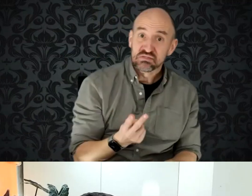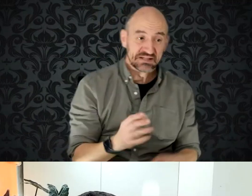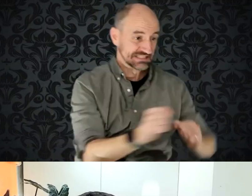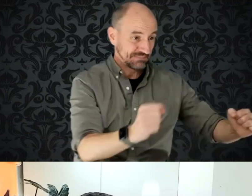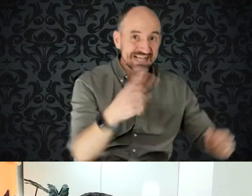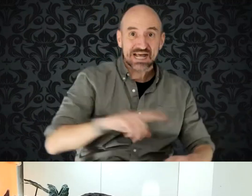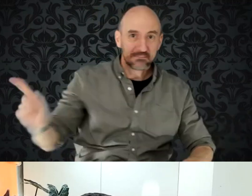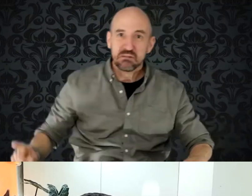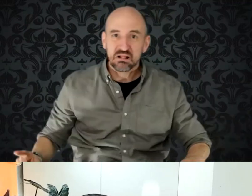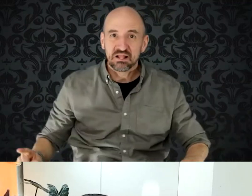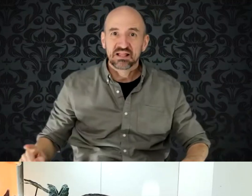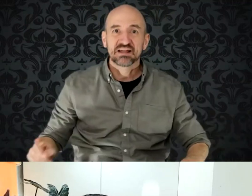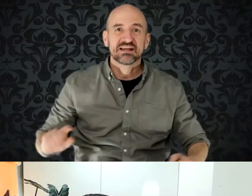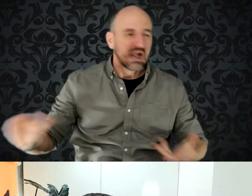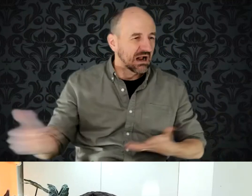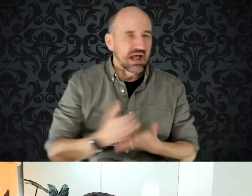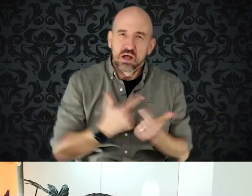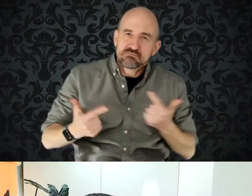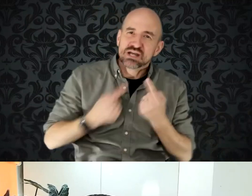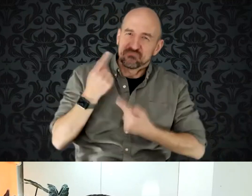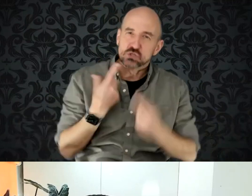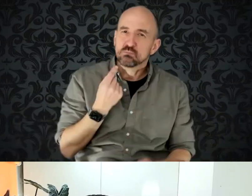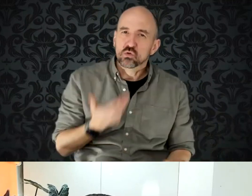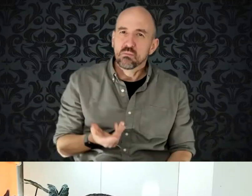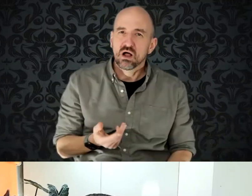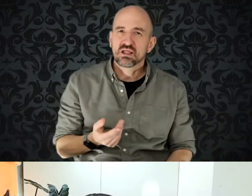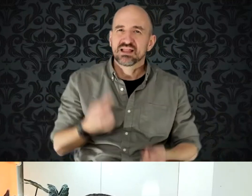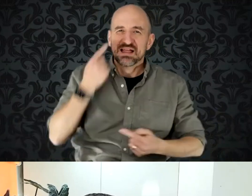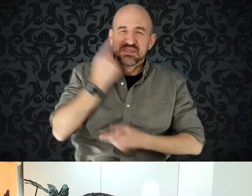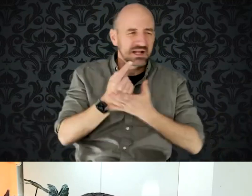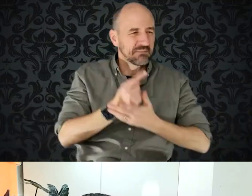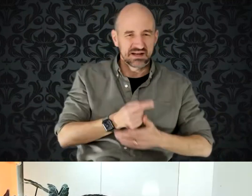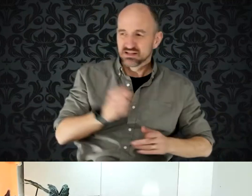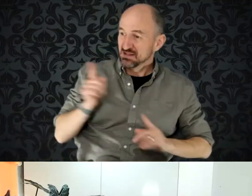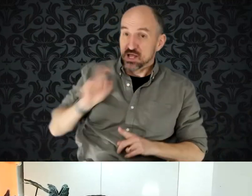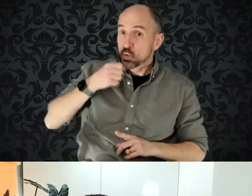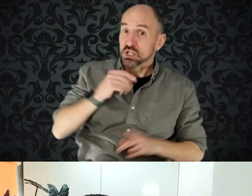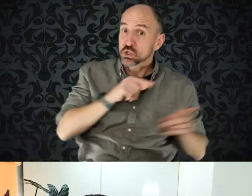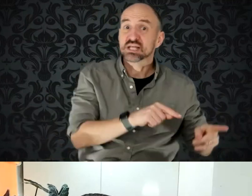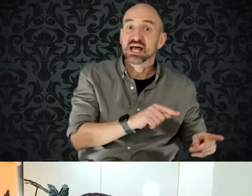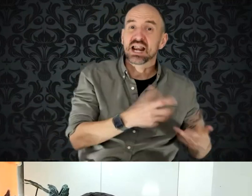lesson for us to take away today? MARK LANE: I think the main thing is, obviously you need to